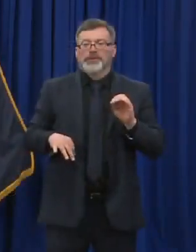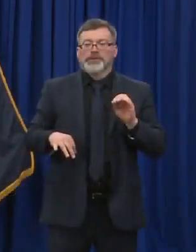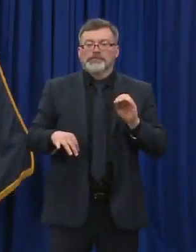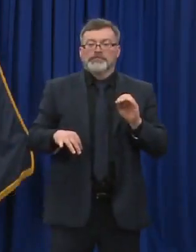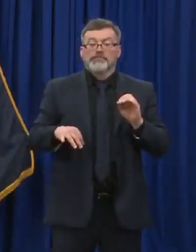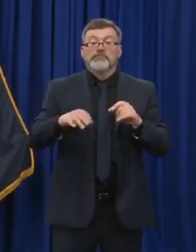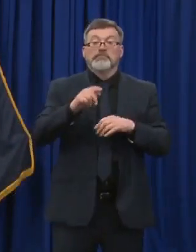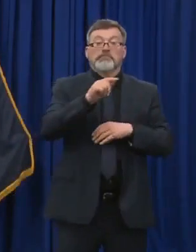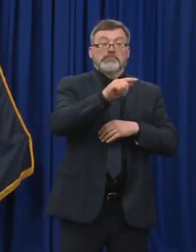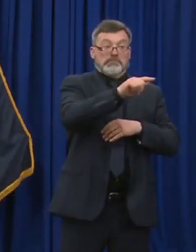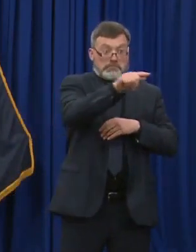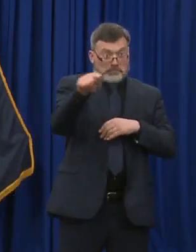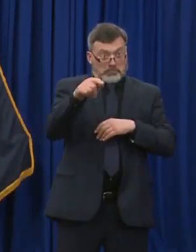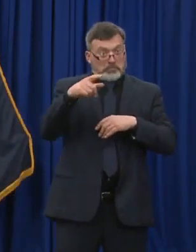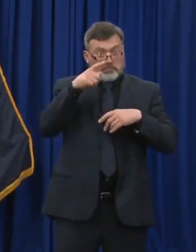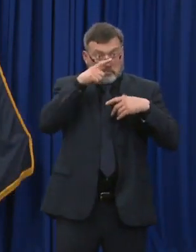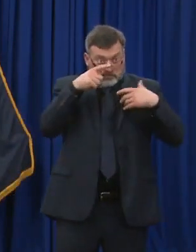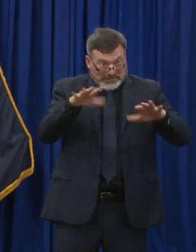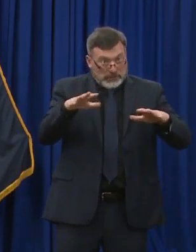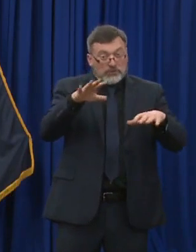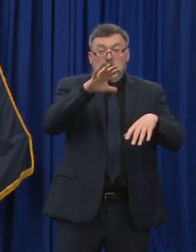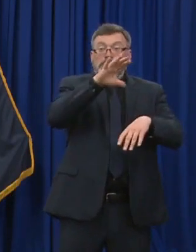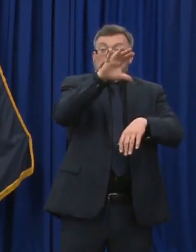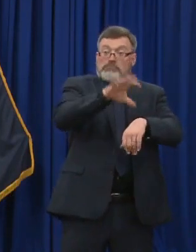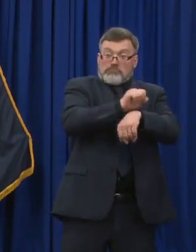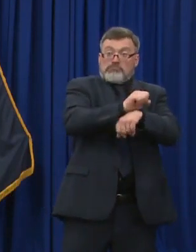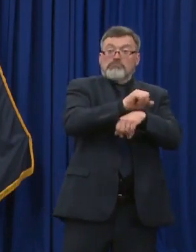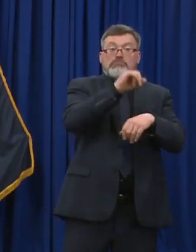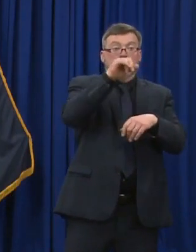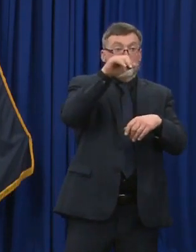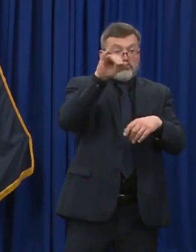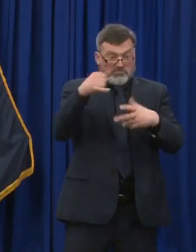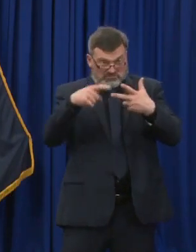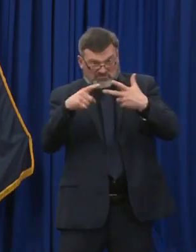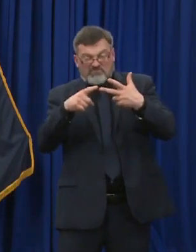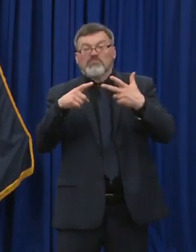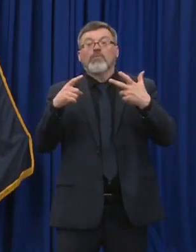HAS A SO IT CAN BE USED IF THE PAUSE IS LIFTED -- THOUSANDS OF